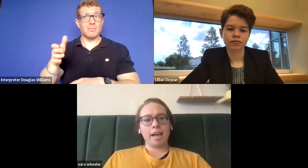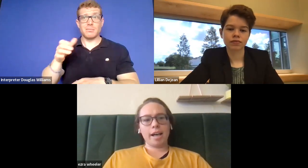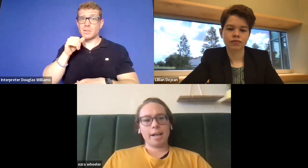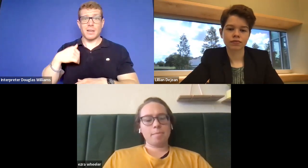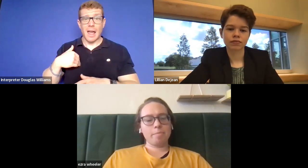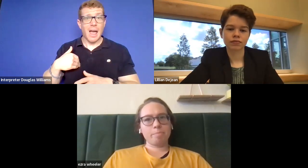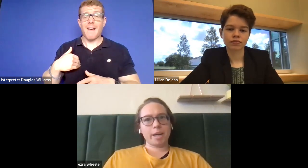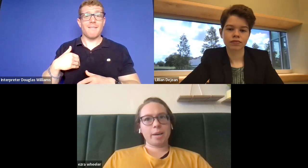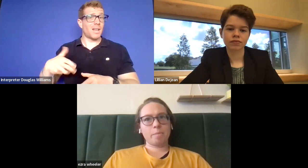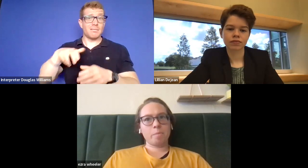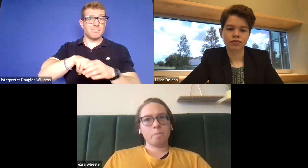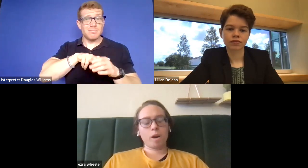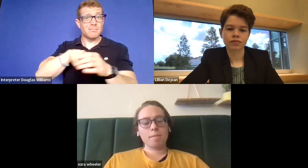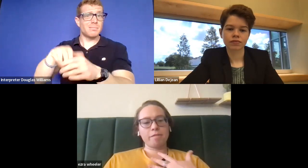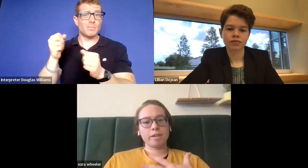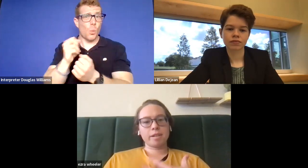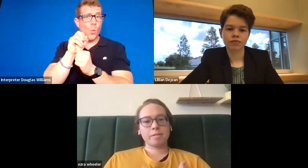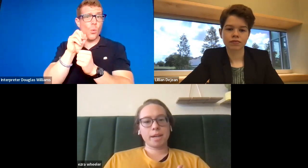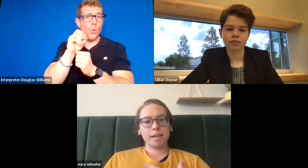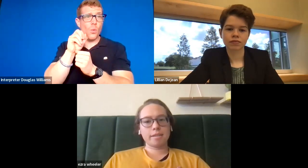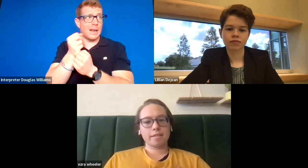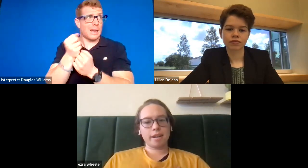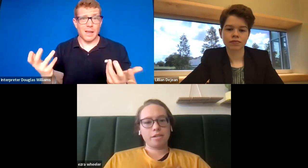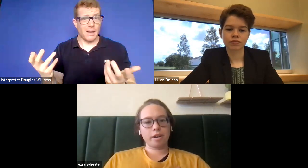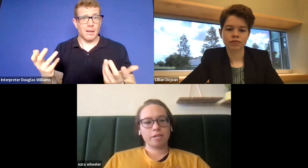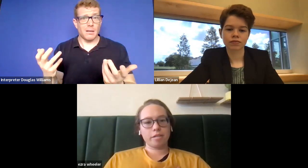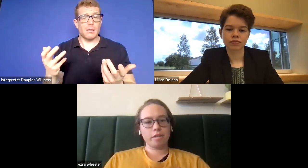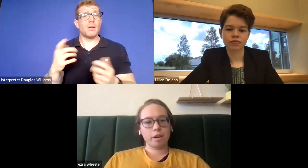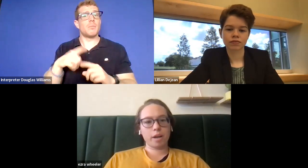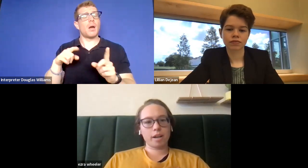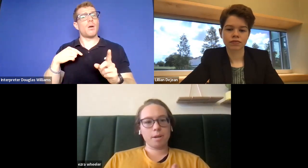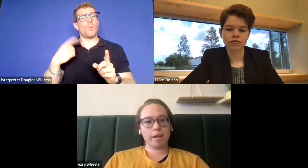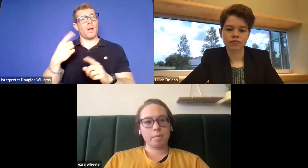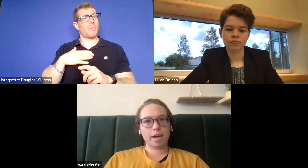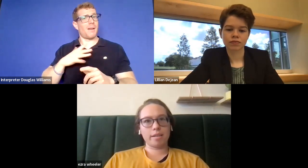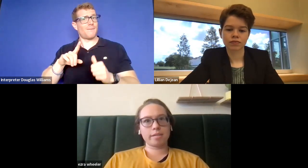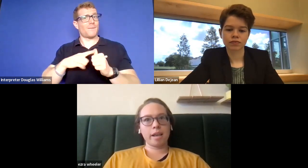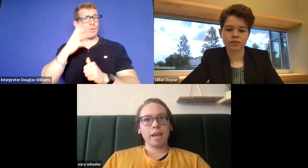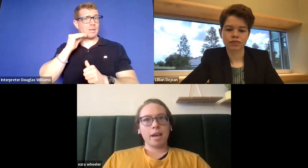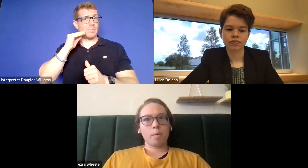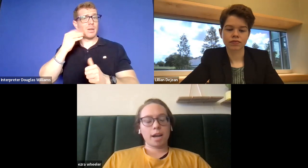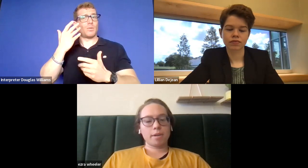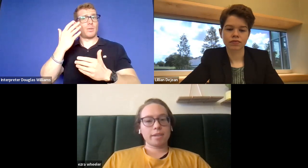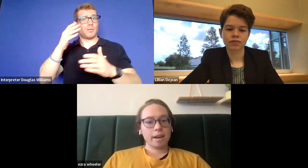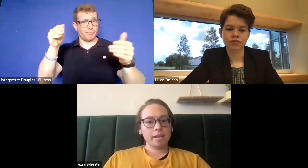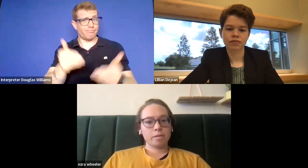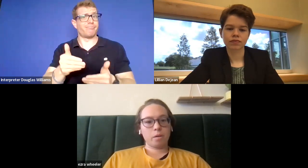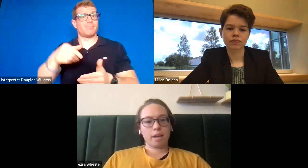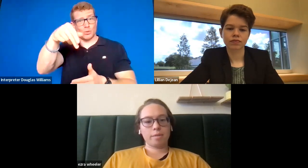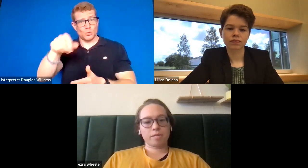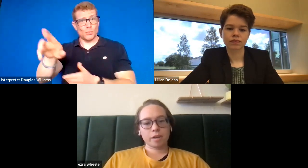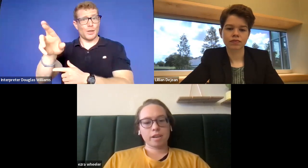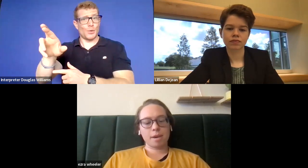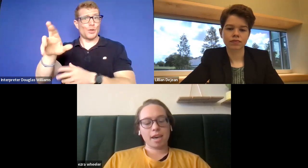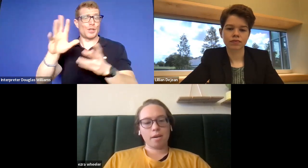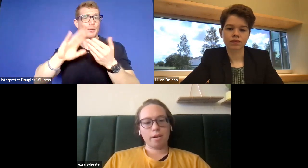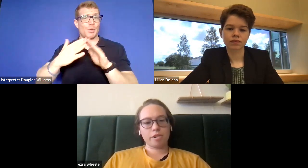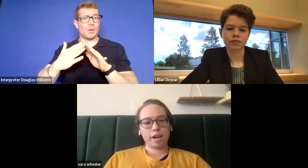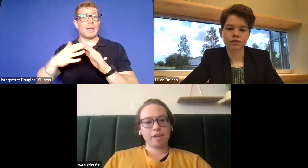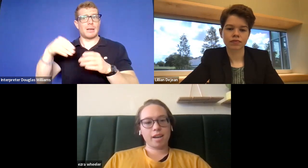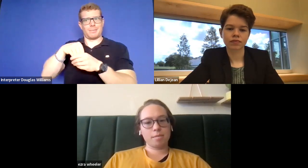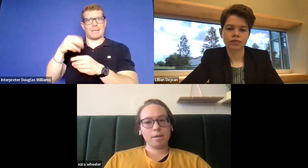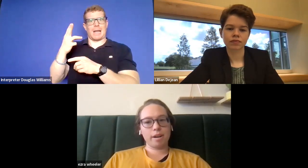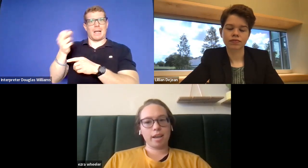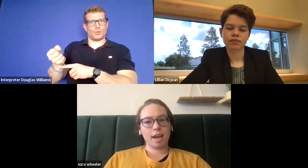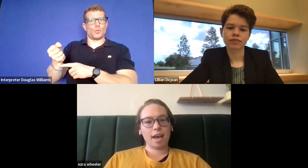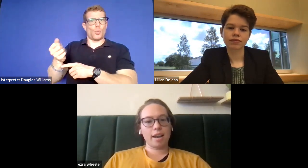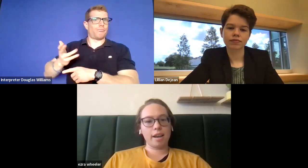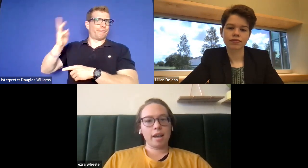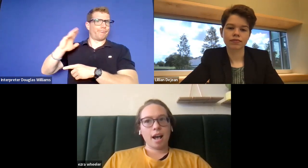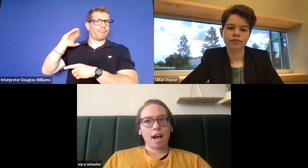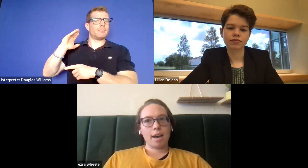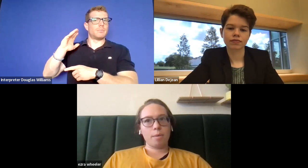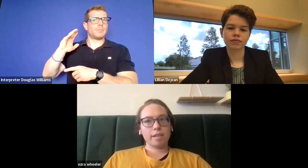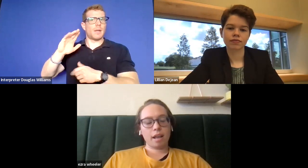But one of my first experiences and introductions to the queer community was when I was in high school, and I was first coming out and trying to find community, and I went to the LGBT.